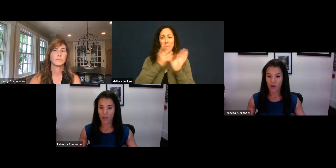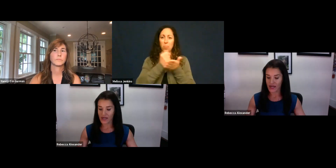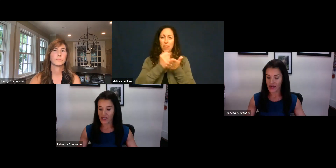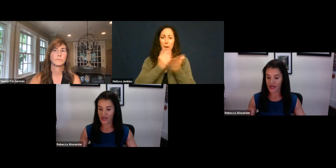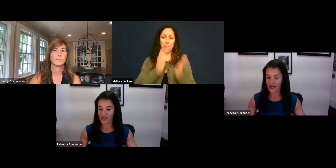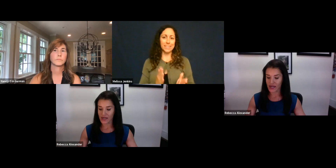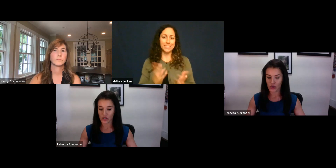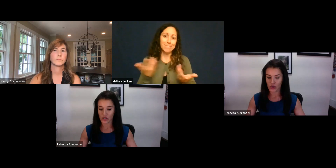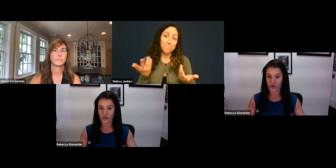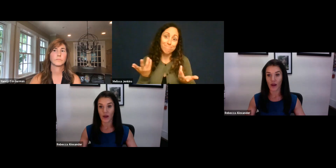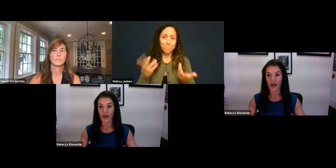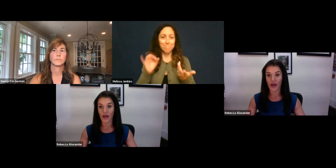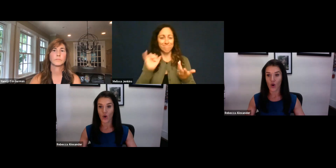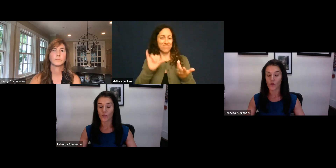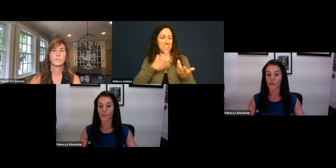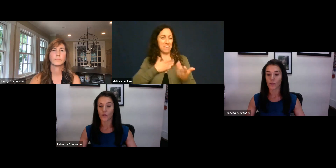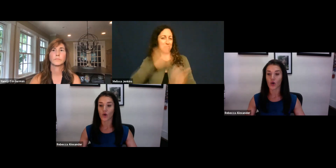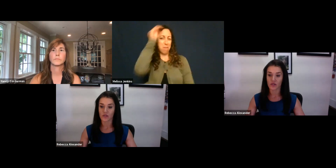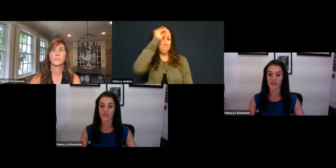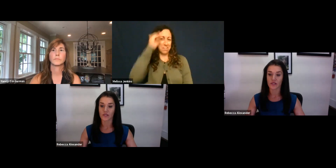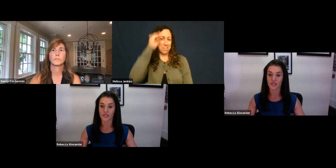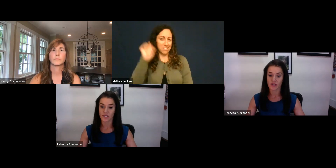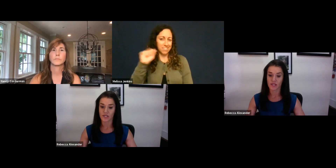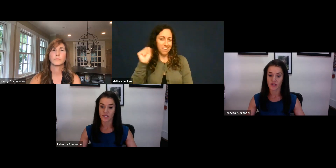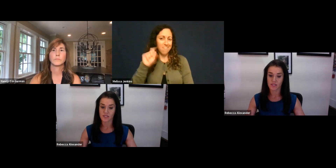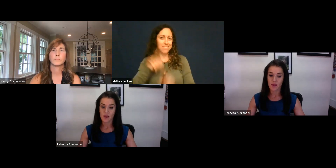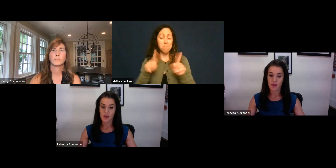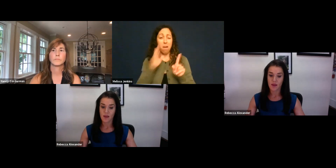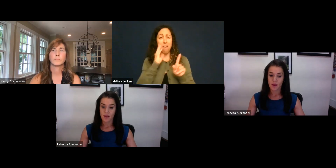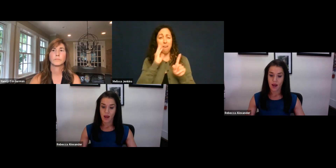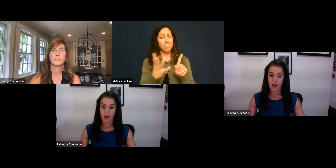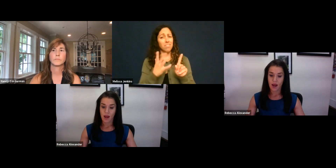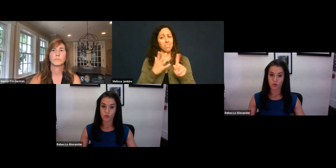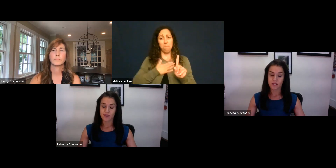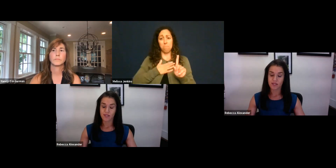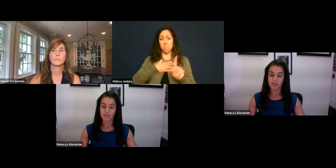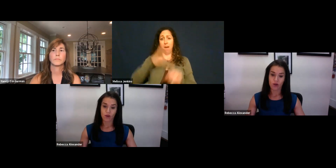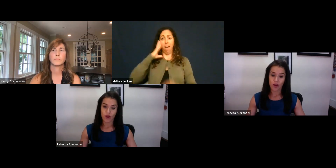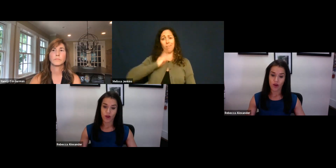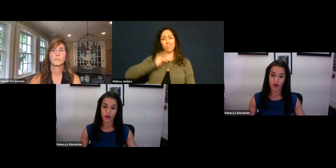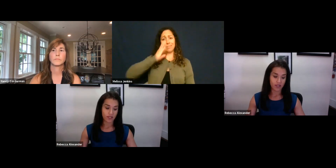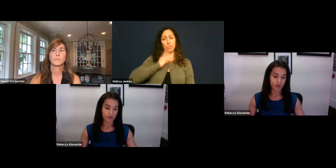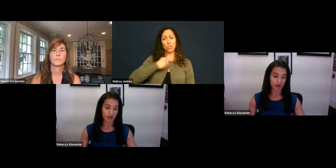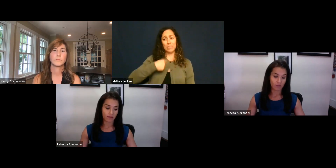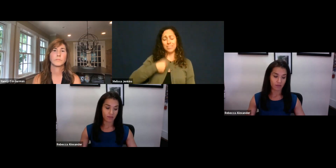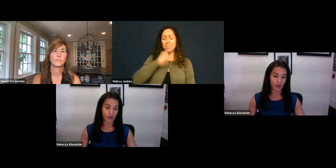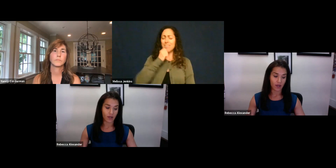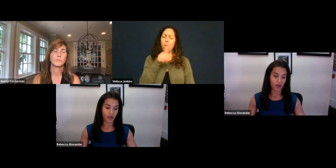But I can tell you that from my own personal experience, not only as a psychotherapist but as